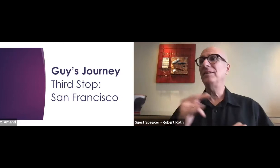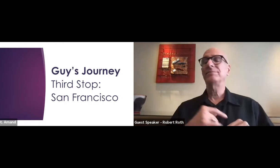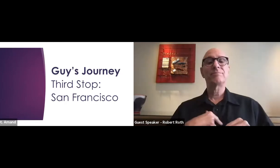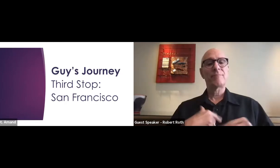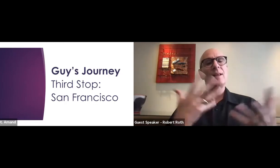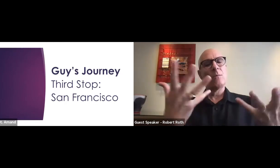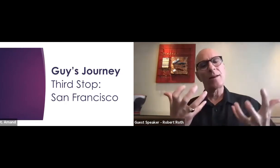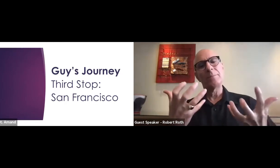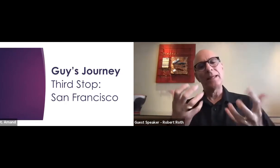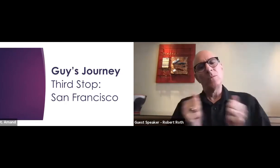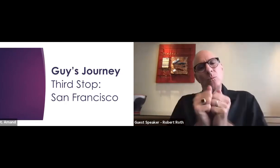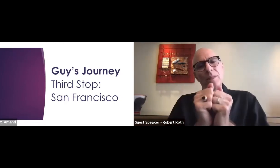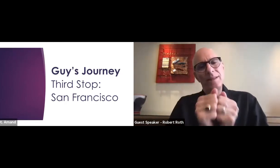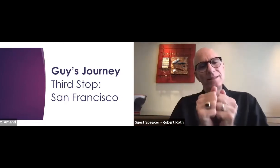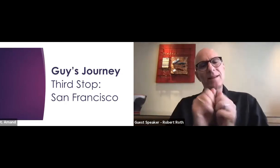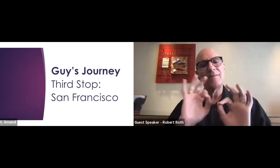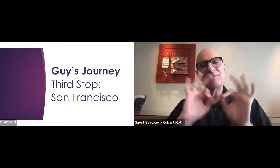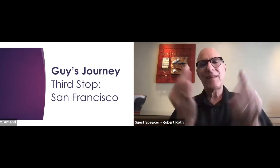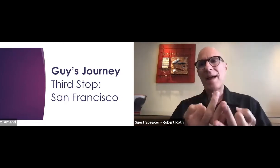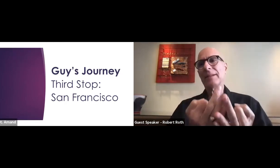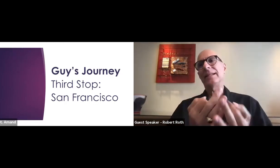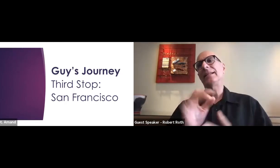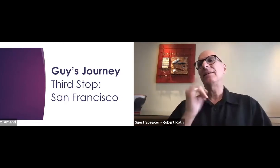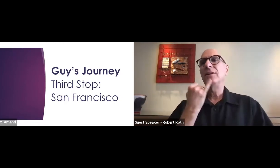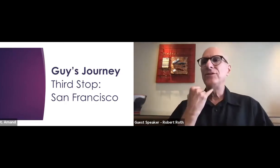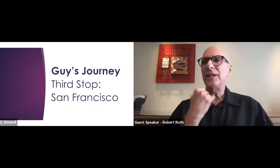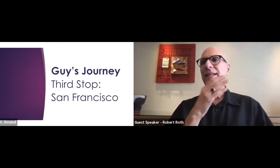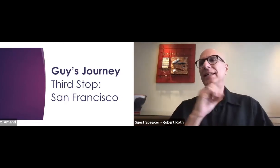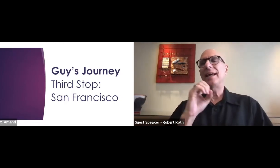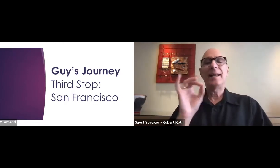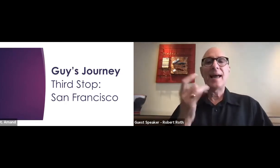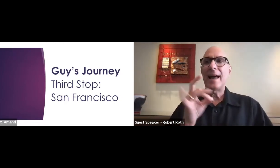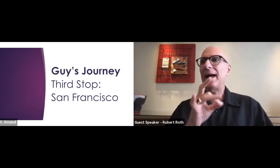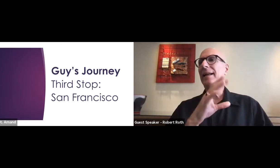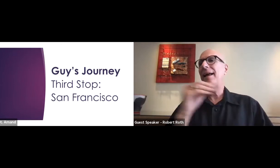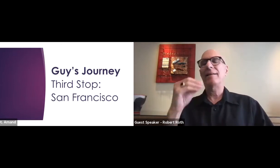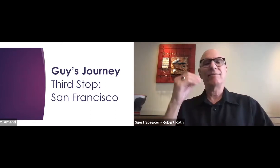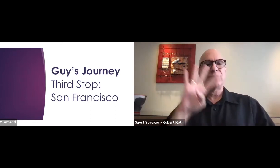Guy moved to California, and he wanted to be with his family,